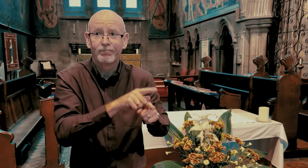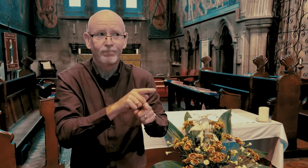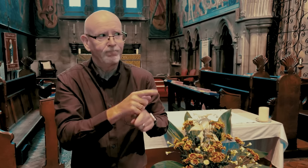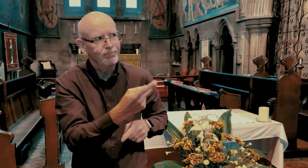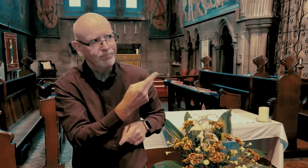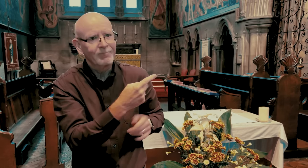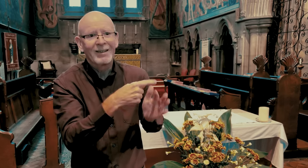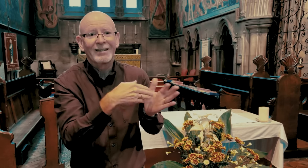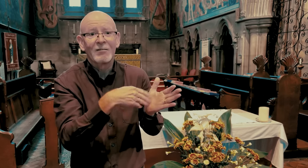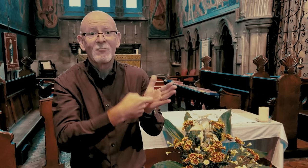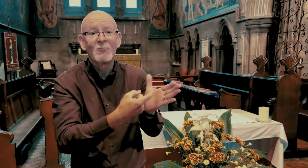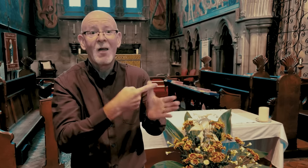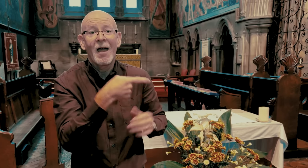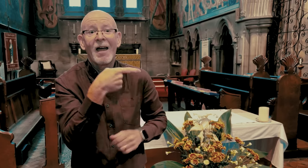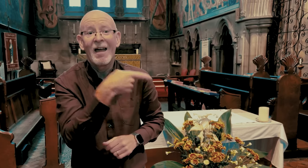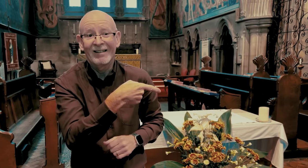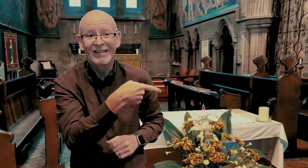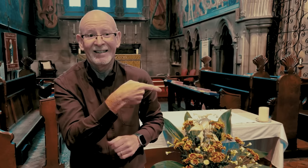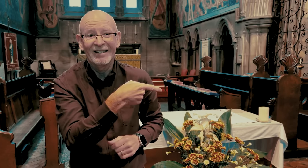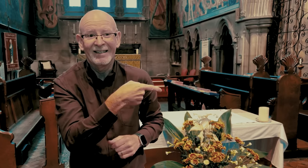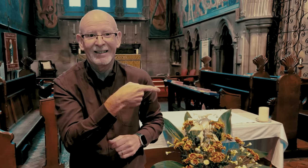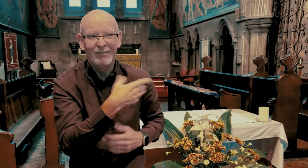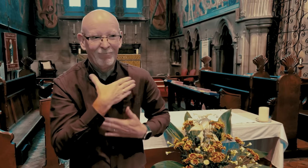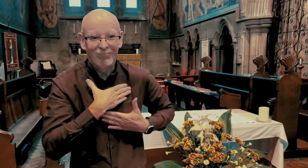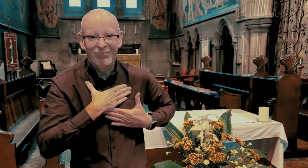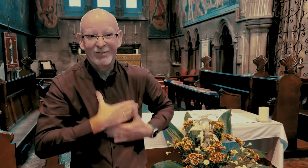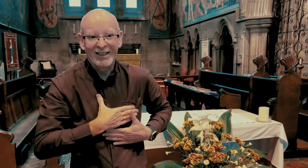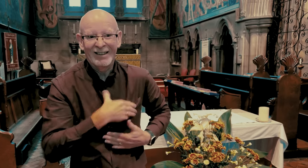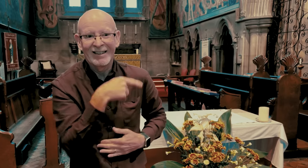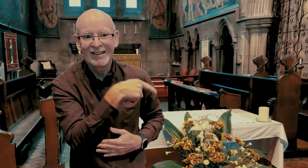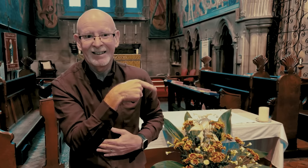and Ezra, the priest and scribe,